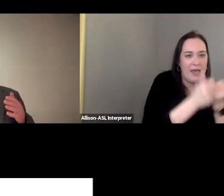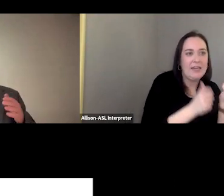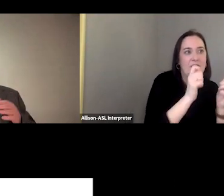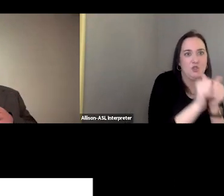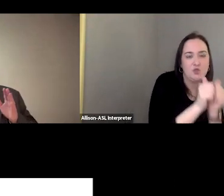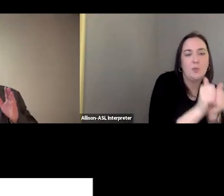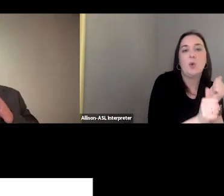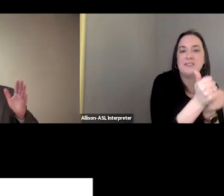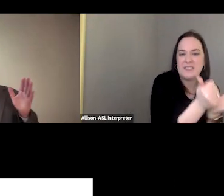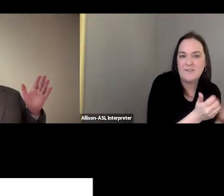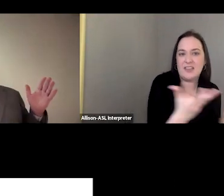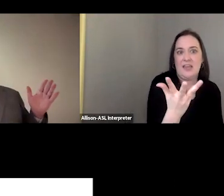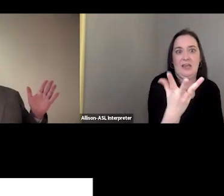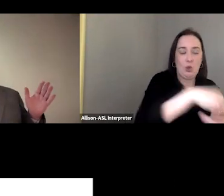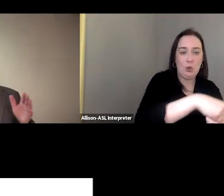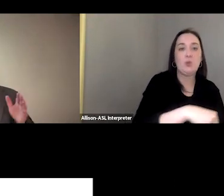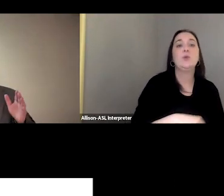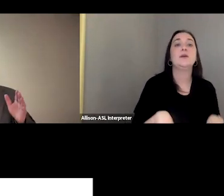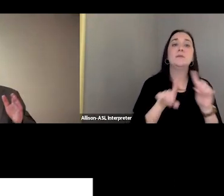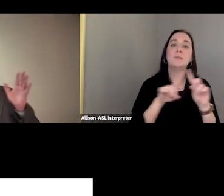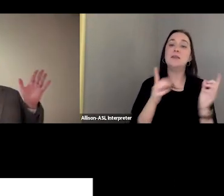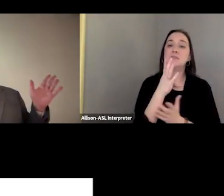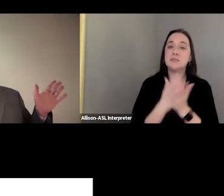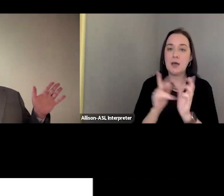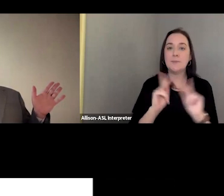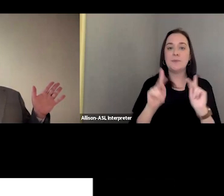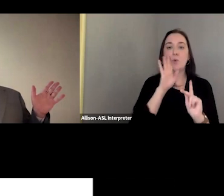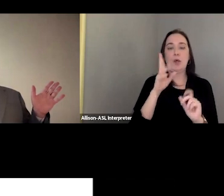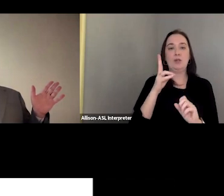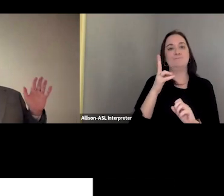will reframe sports betting as a skill based phenomenon.